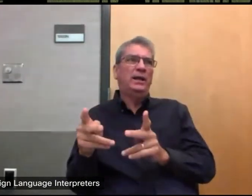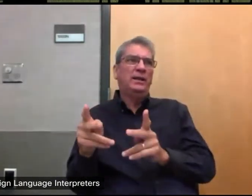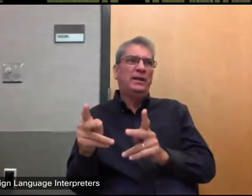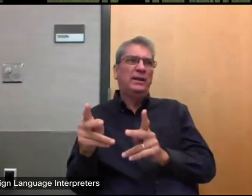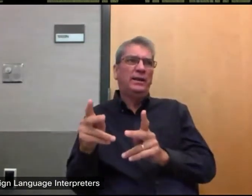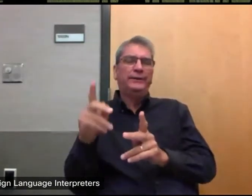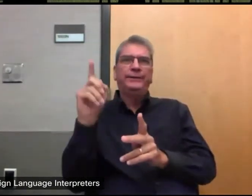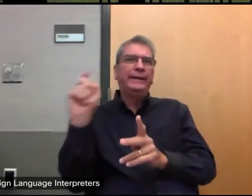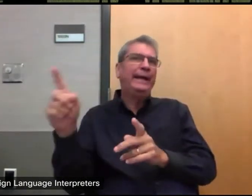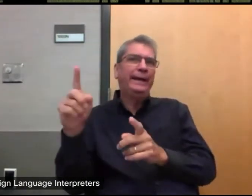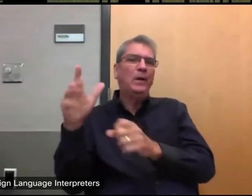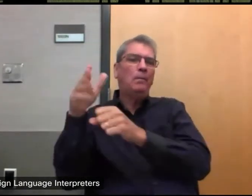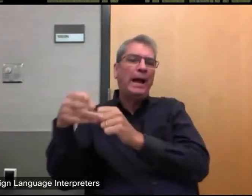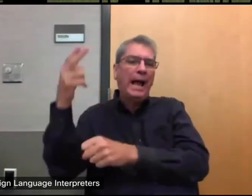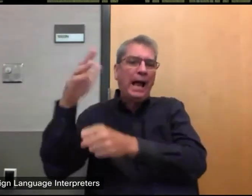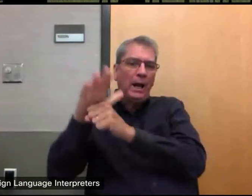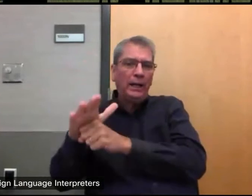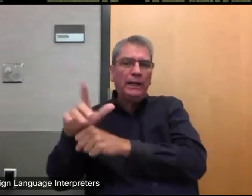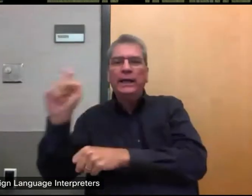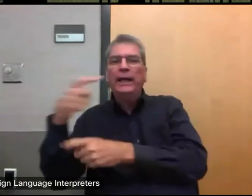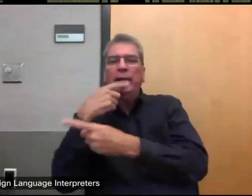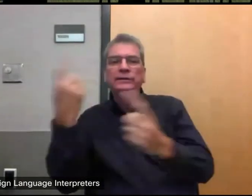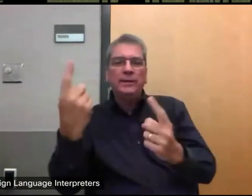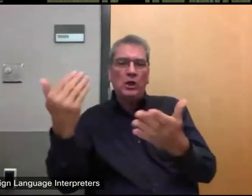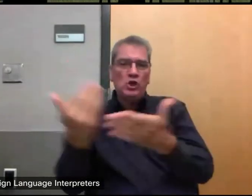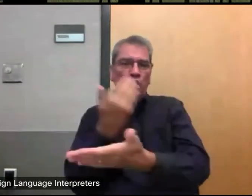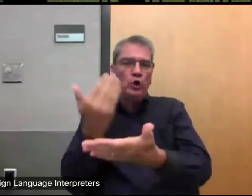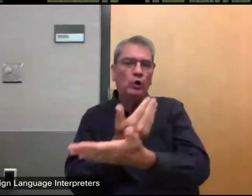every day if you're in front of a microphone or podium every day and you really have to